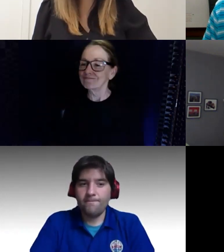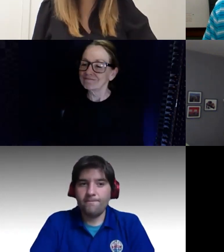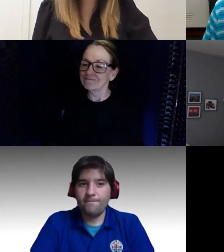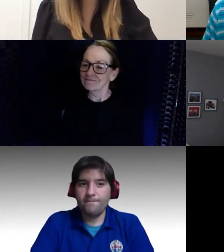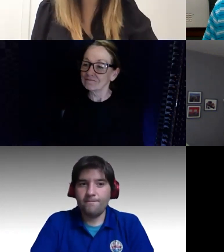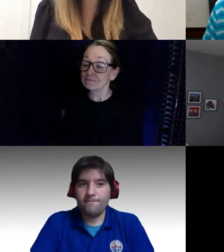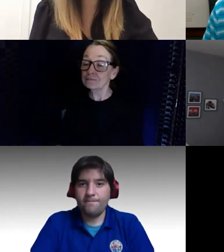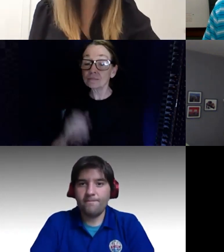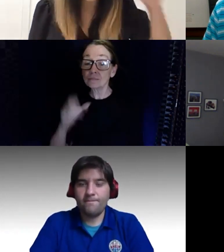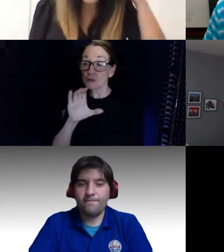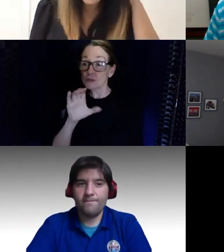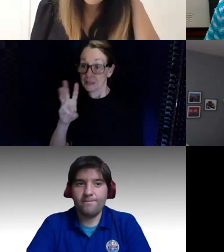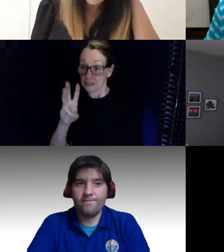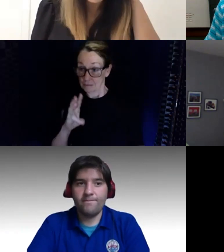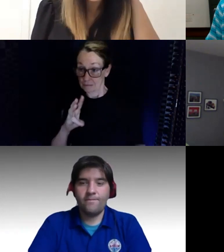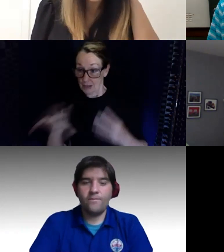FOUR WEEKS IS THE DEADLINE, EXPAND ANOTHER FOUR WEEKS AFTER THAT, THAT WILL BRING US TO THE END OF OCTOBER.